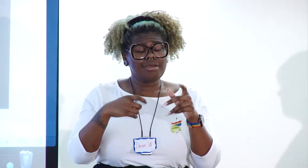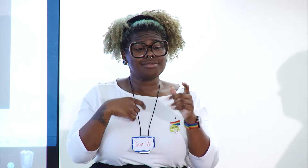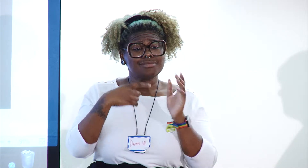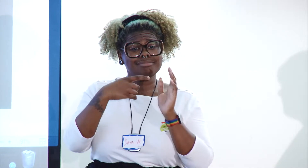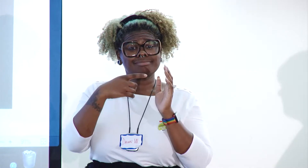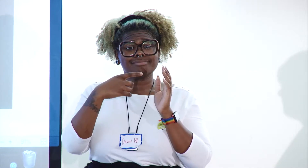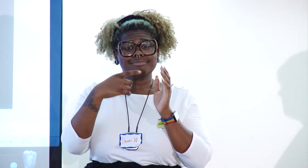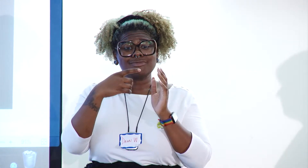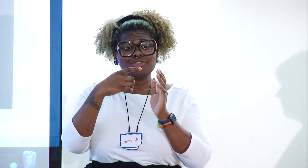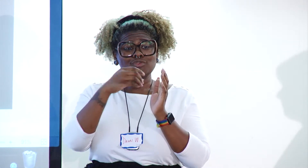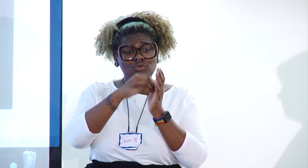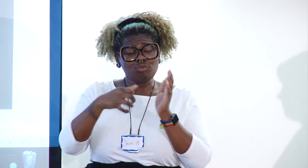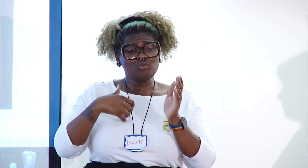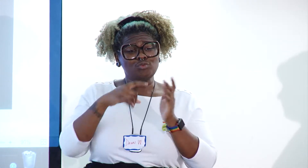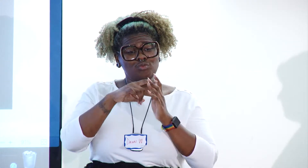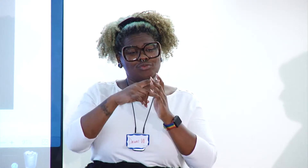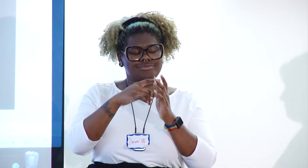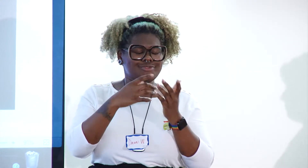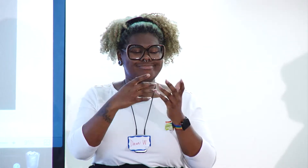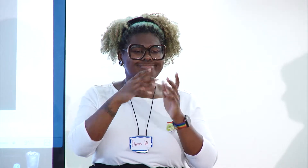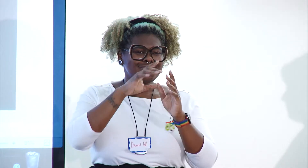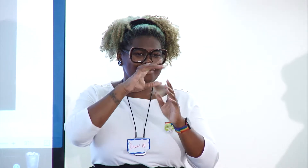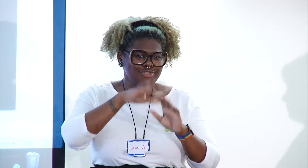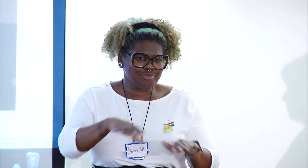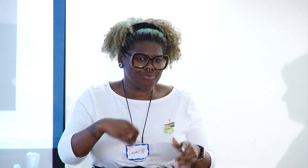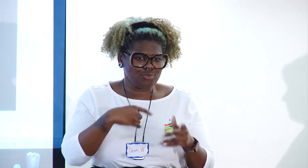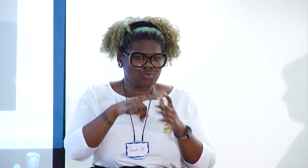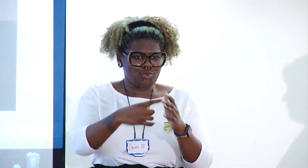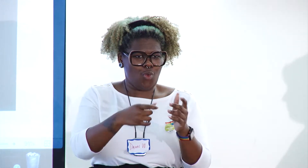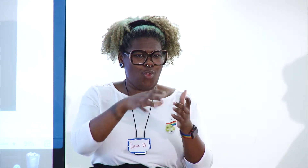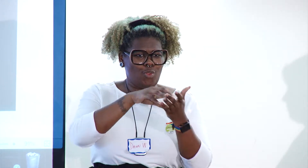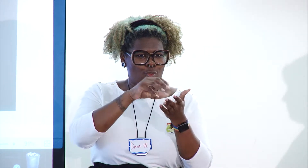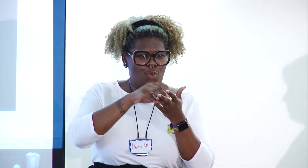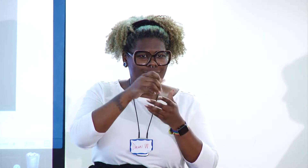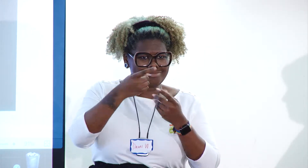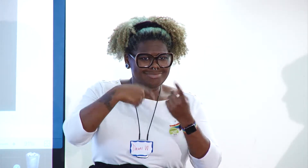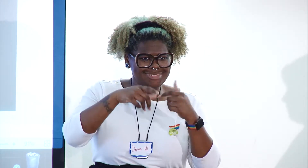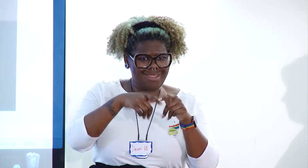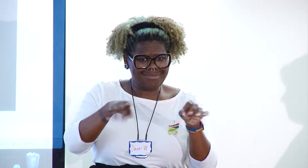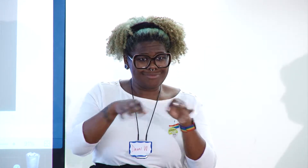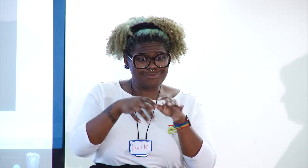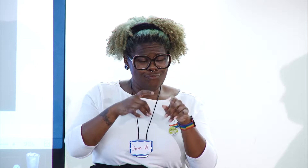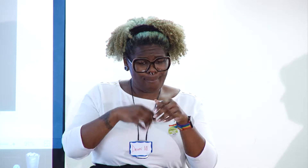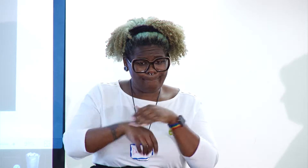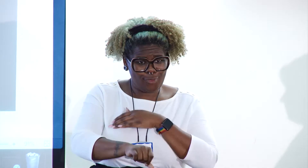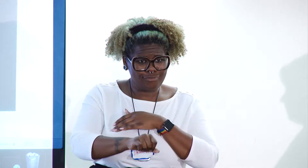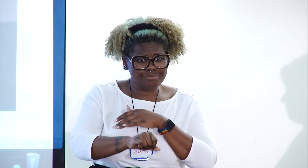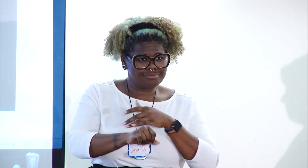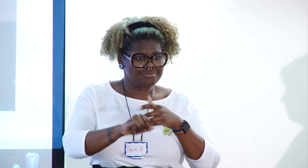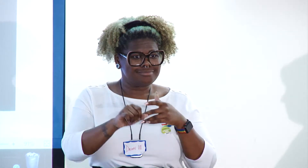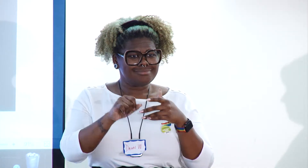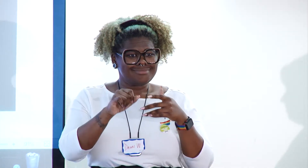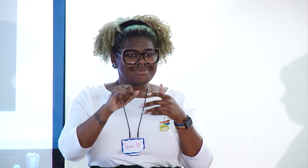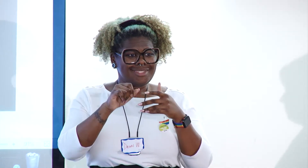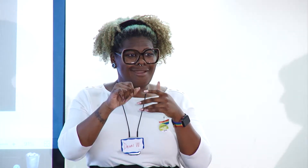Eventually, children who learn to sign who don't use sign language as their primary language